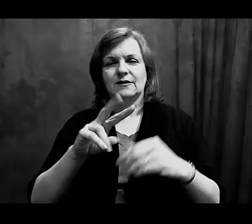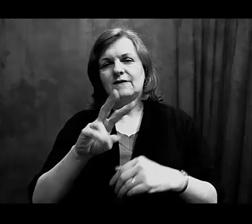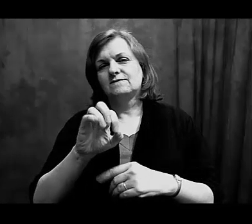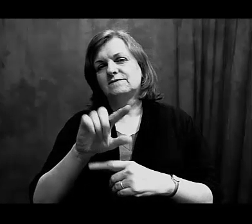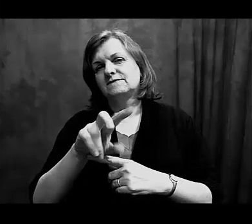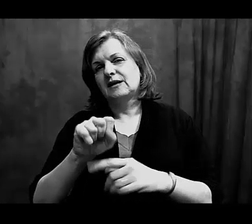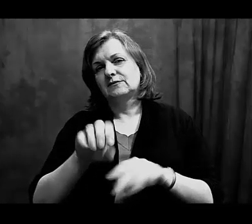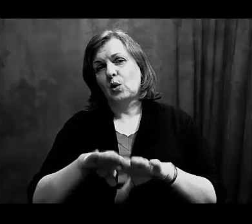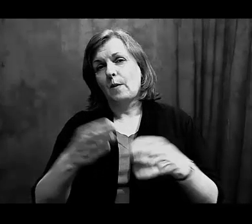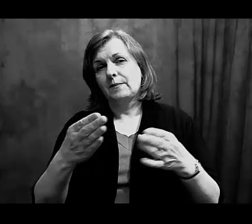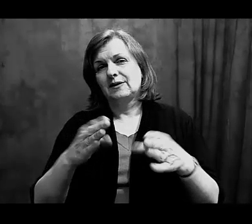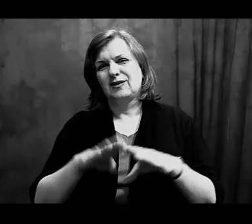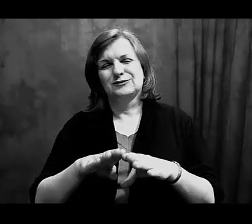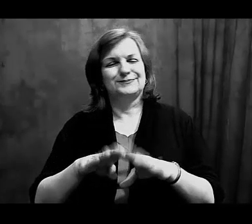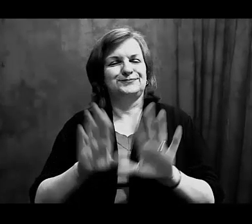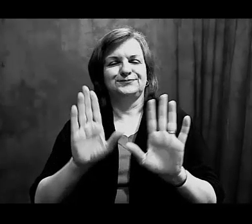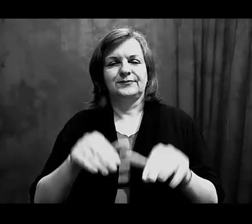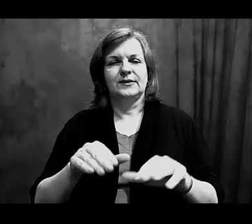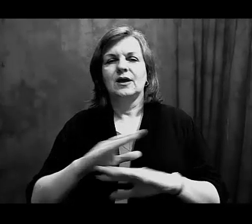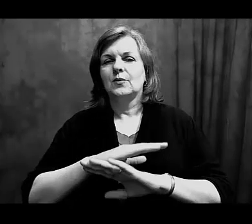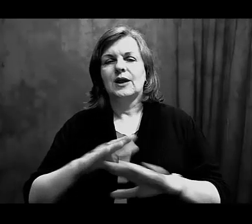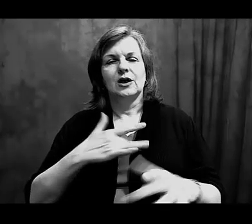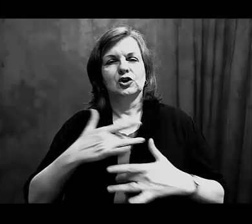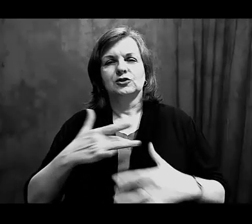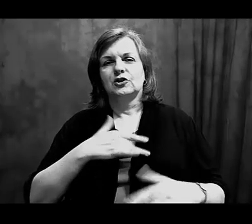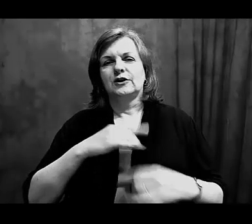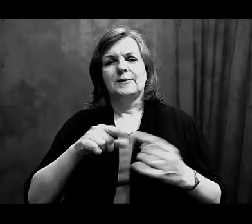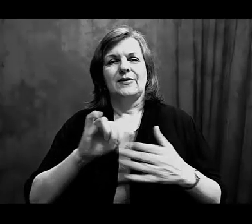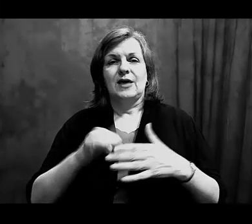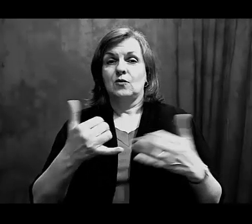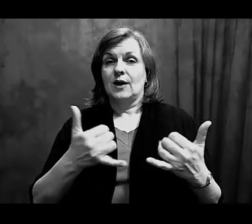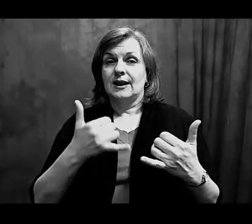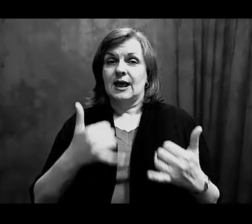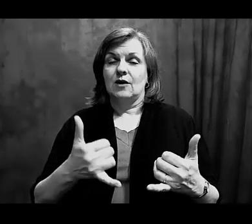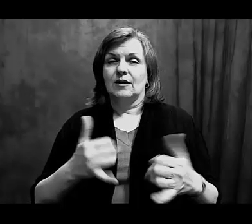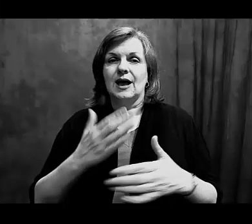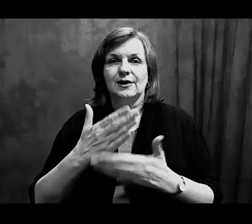the pump at the top so this squeeze!